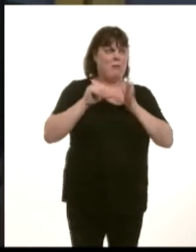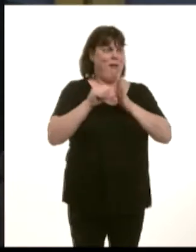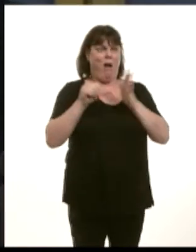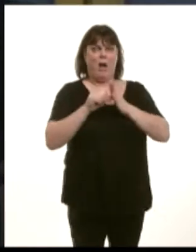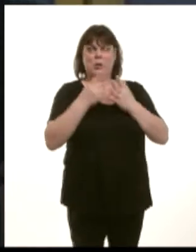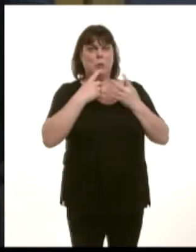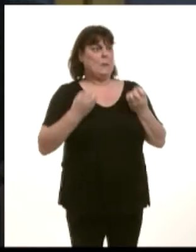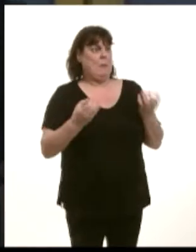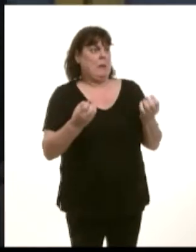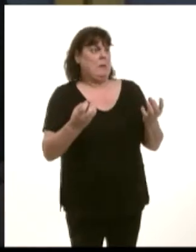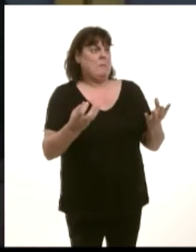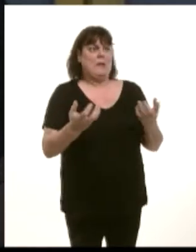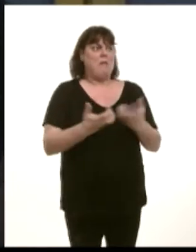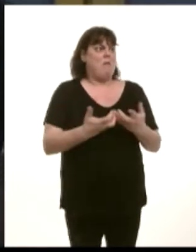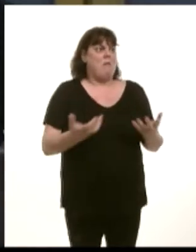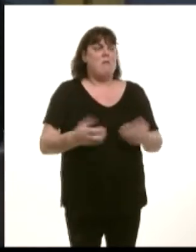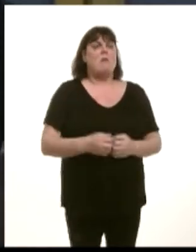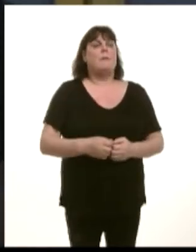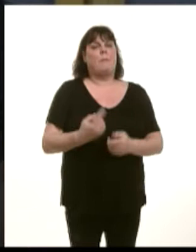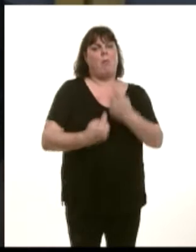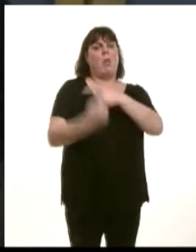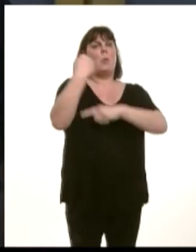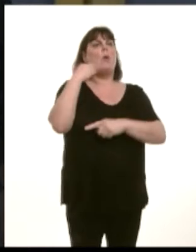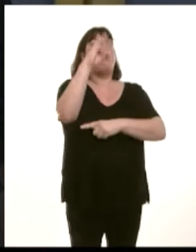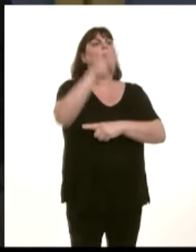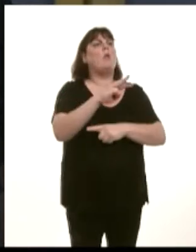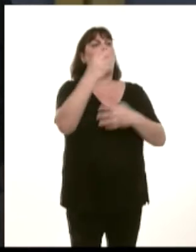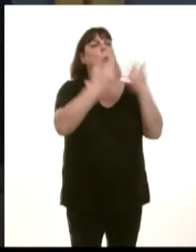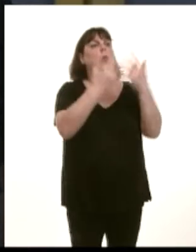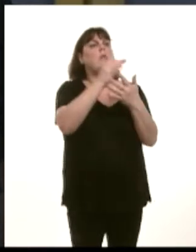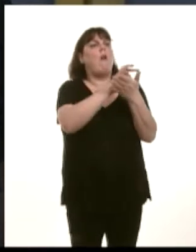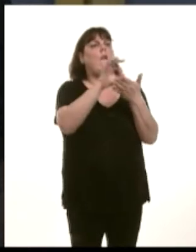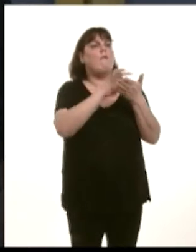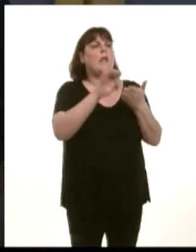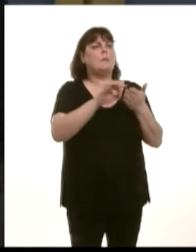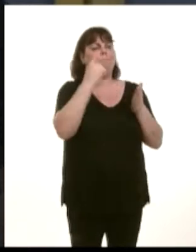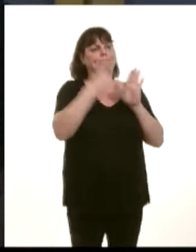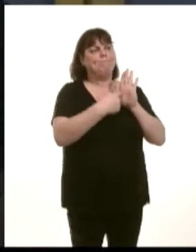Leanne Wood: Last week, the Wales Audit Office showed that people in Wales had suffered disproportionately